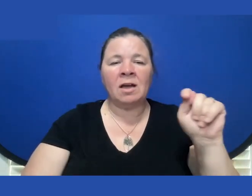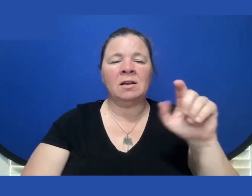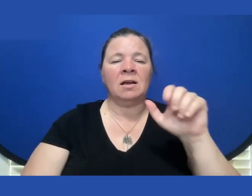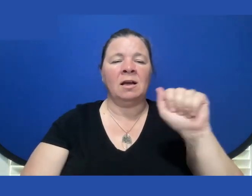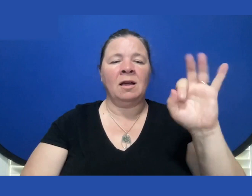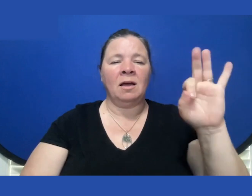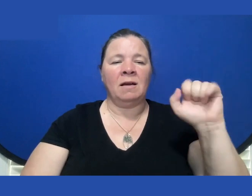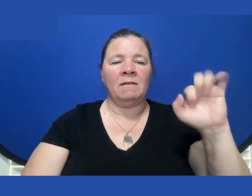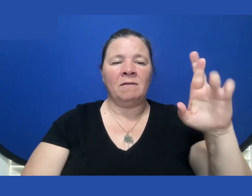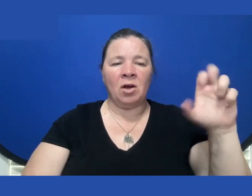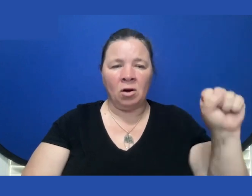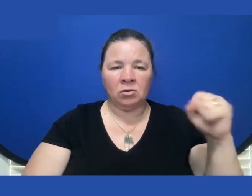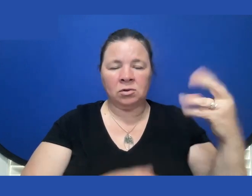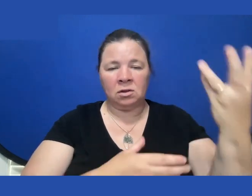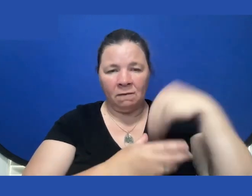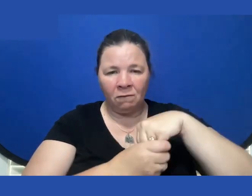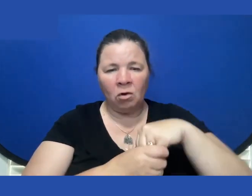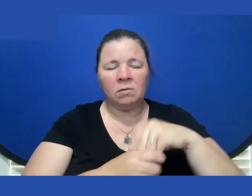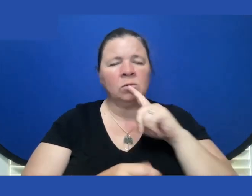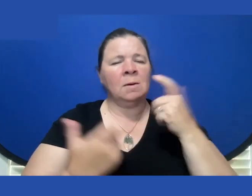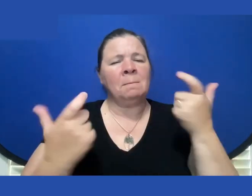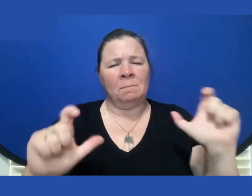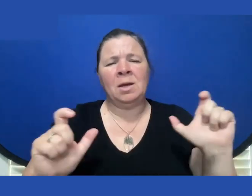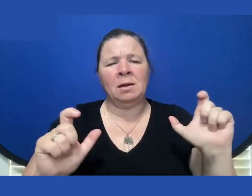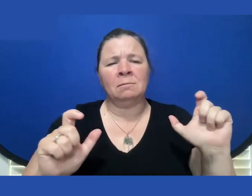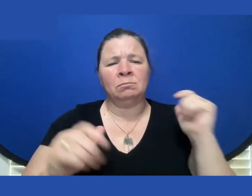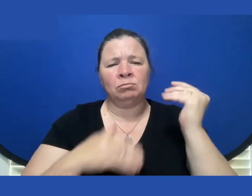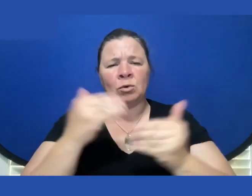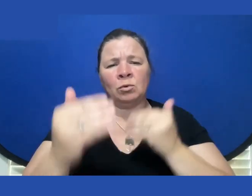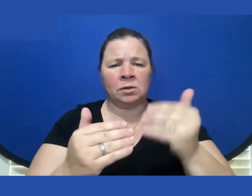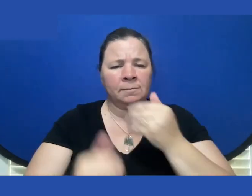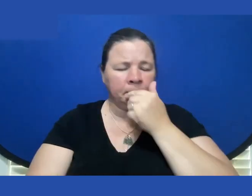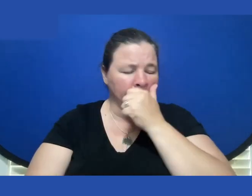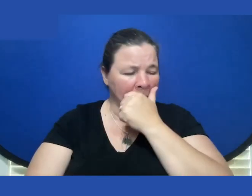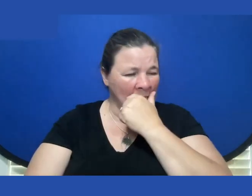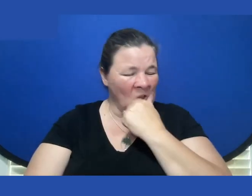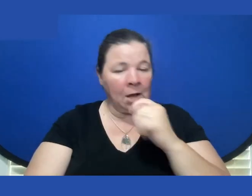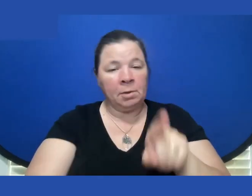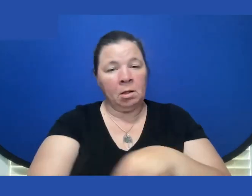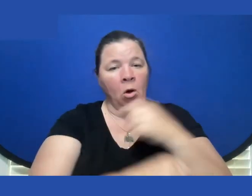So, you know, it is a process, and it can be a long one.